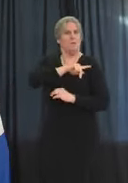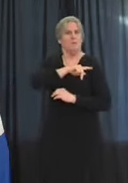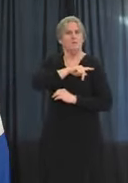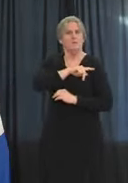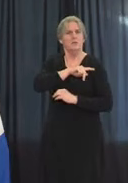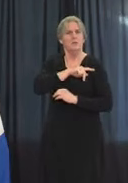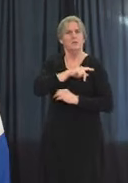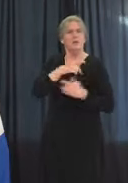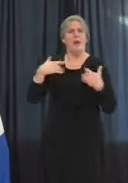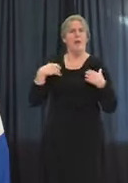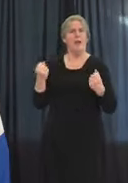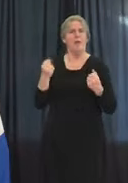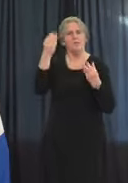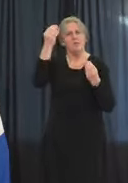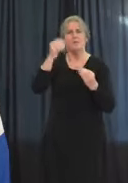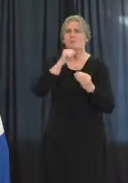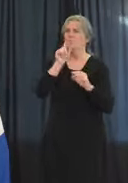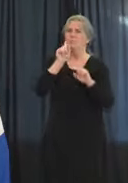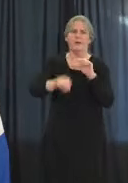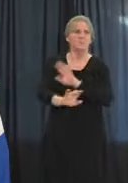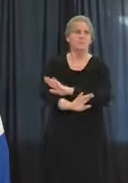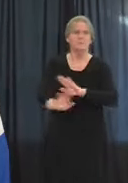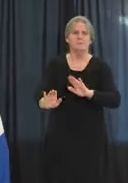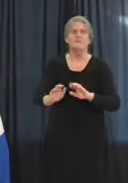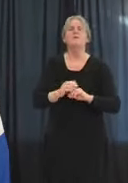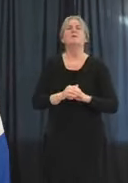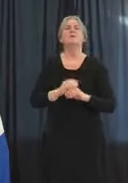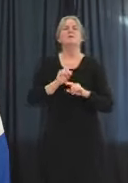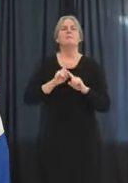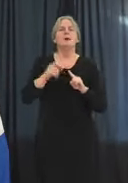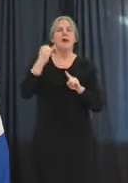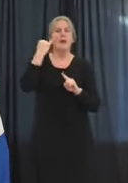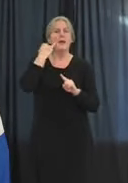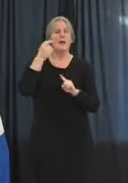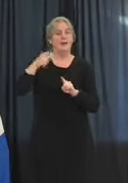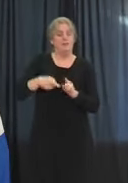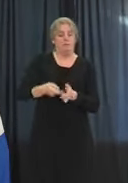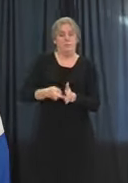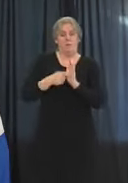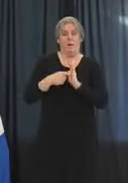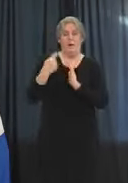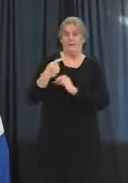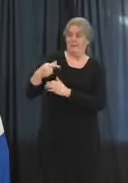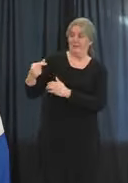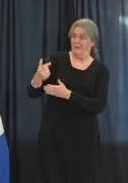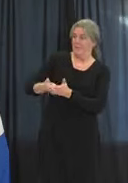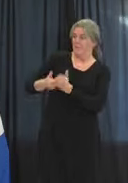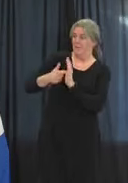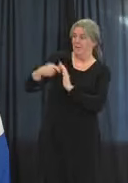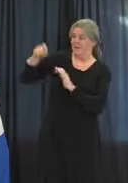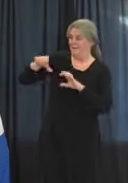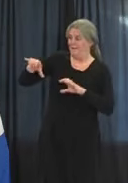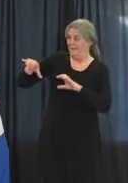This is a legal tool to make sure, if major government action is needed, we are prepared to